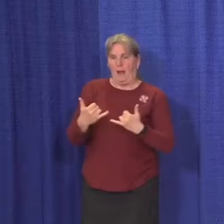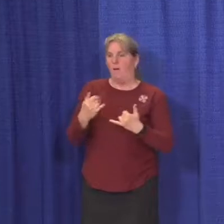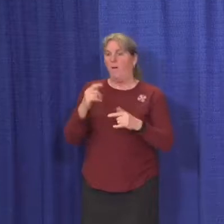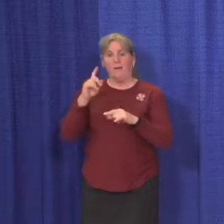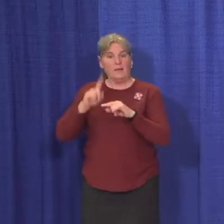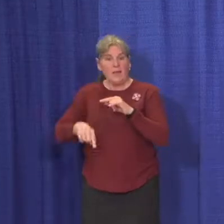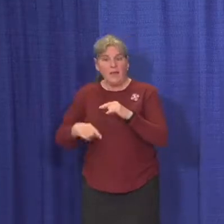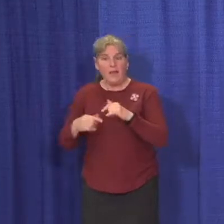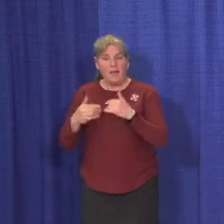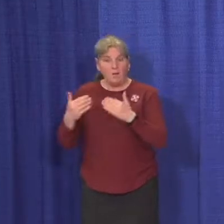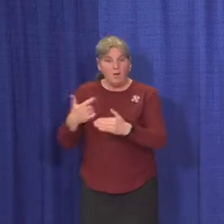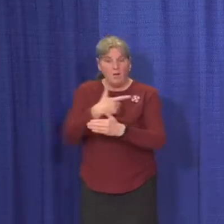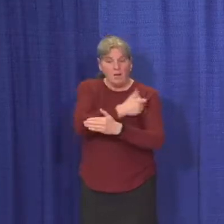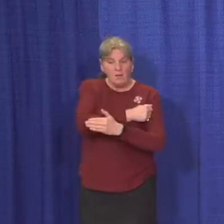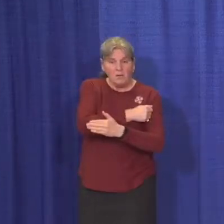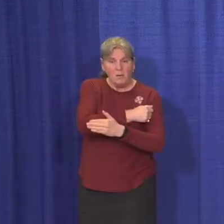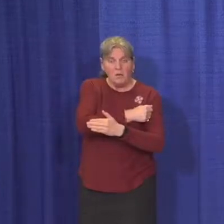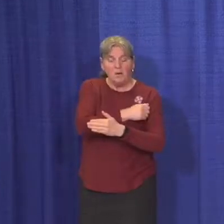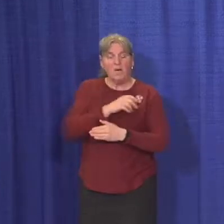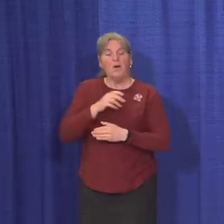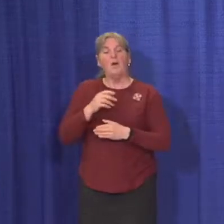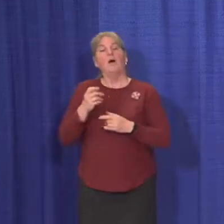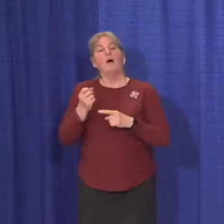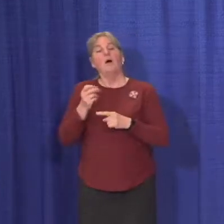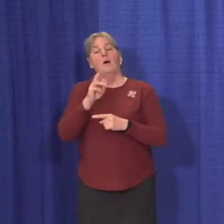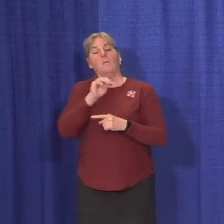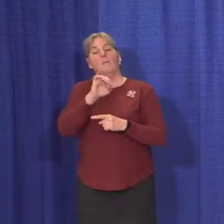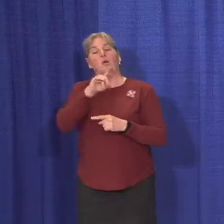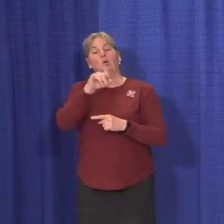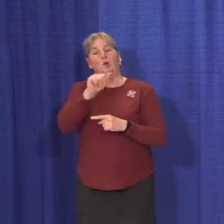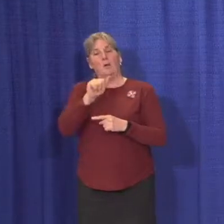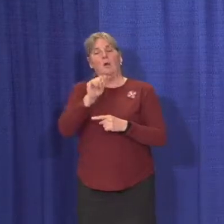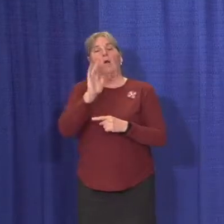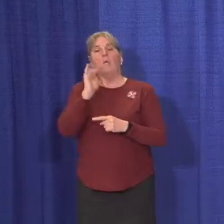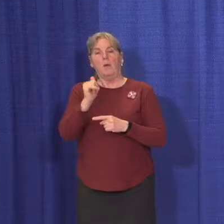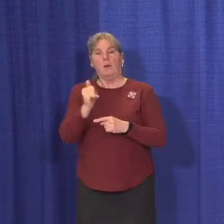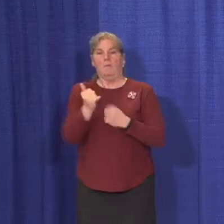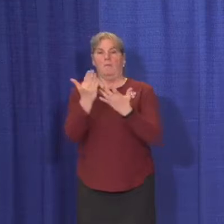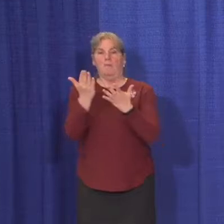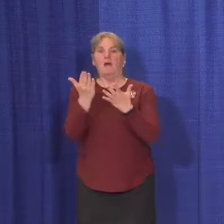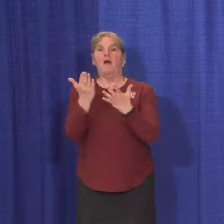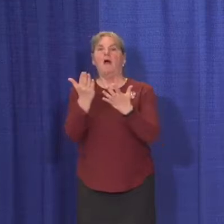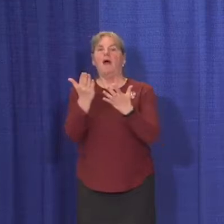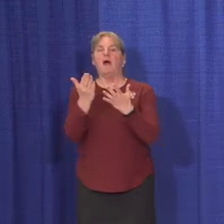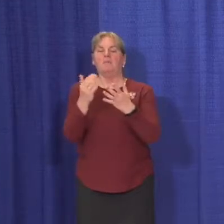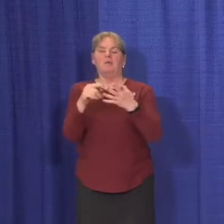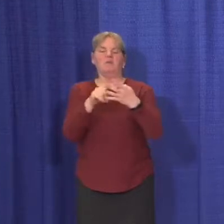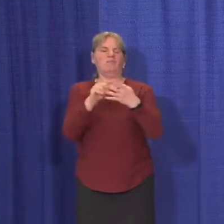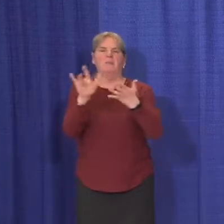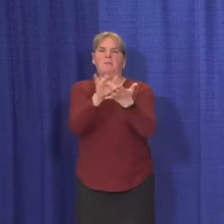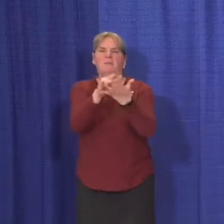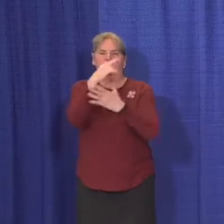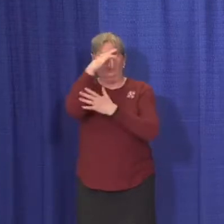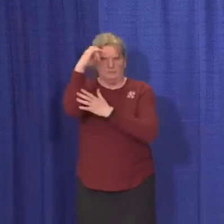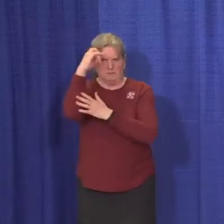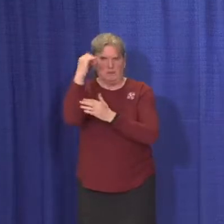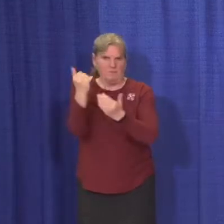vaccinated at this time we do expect MADD will be approved for the same age group later on the